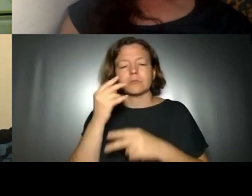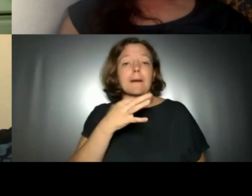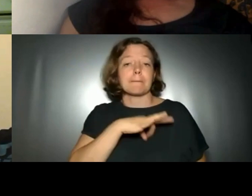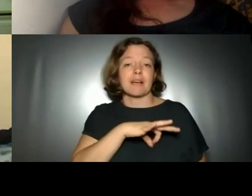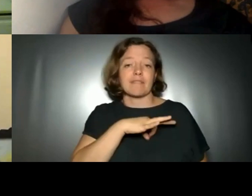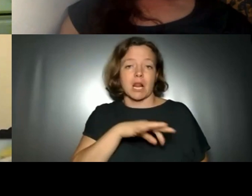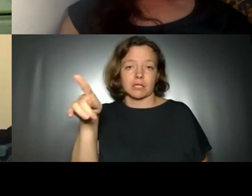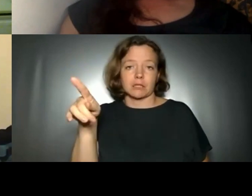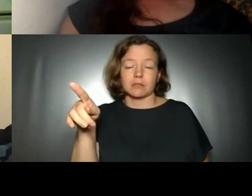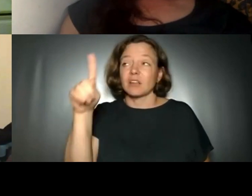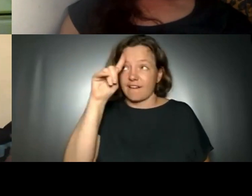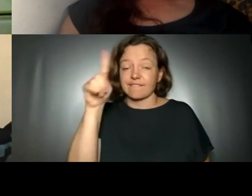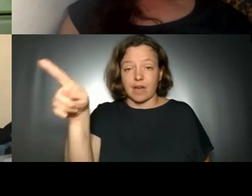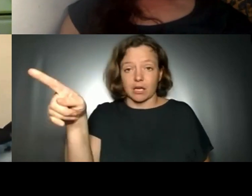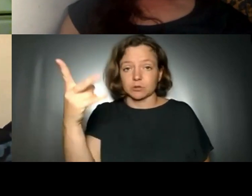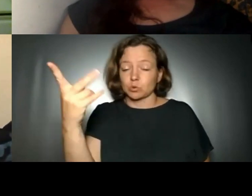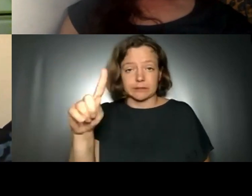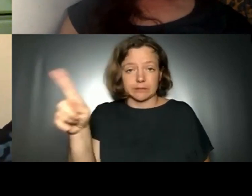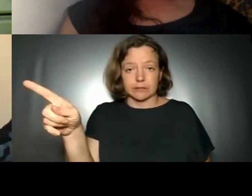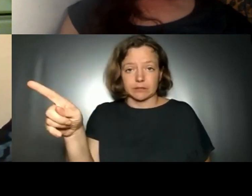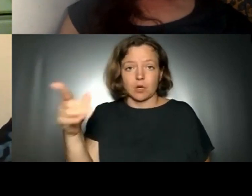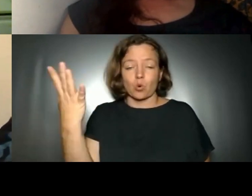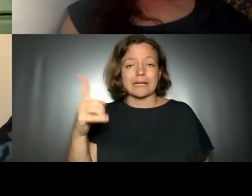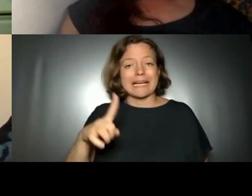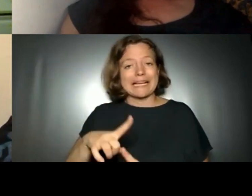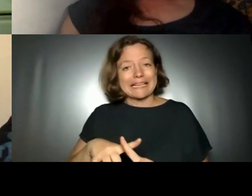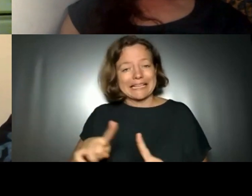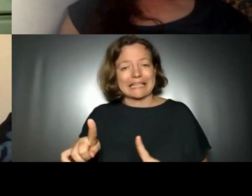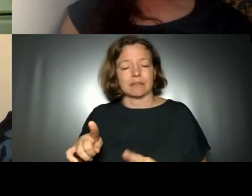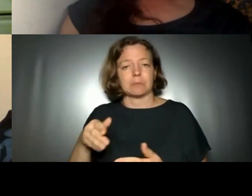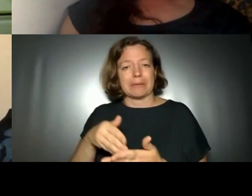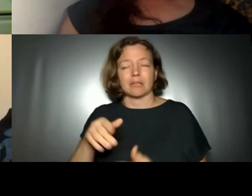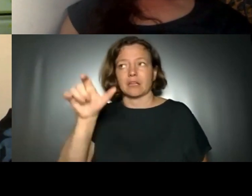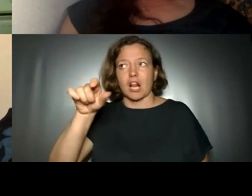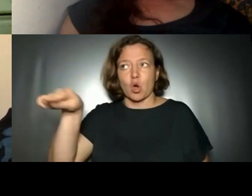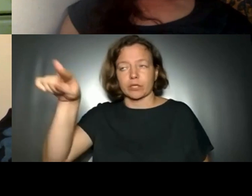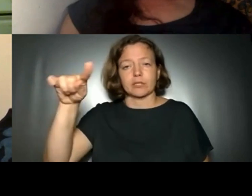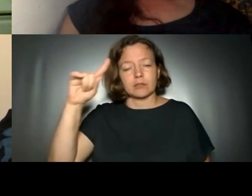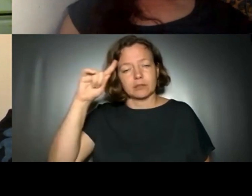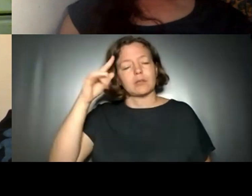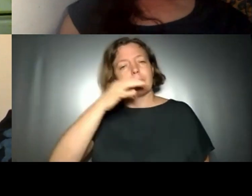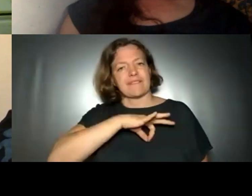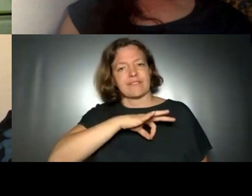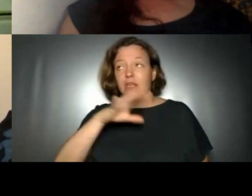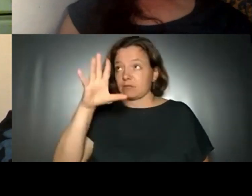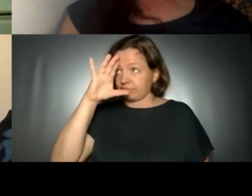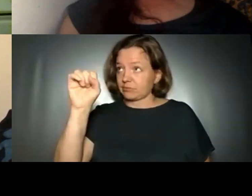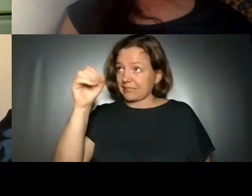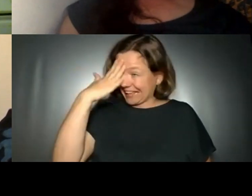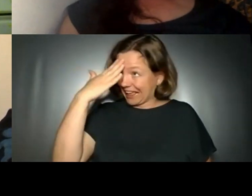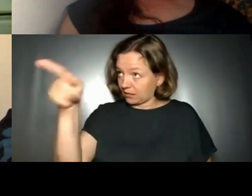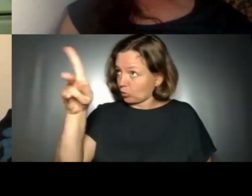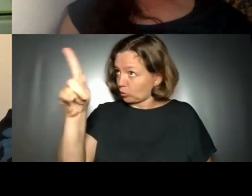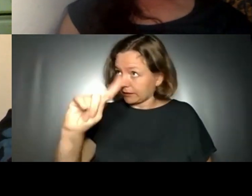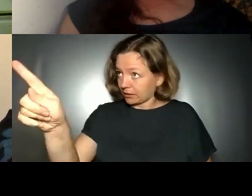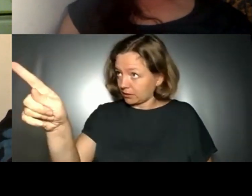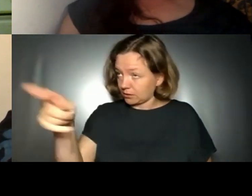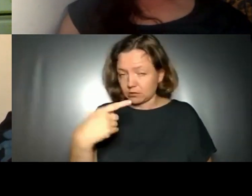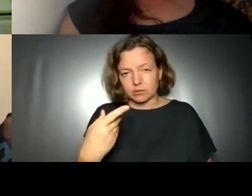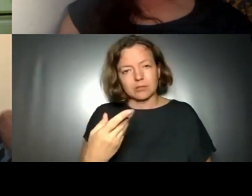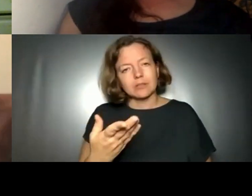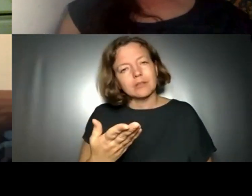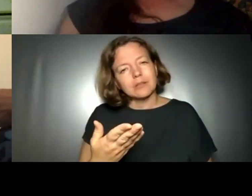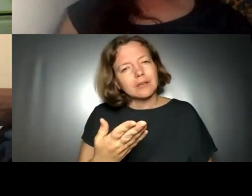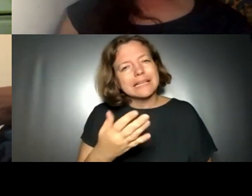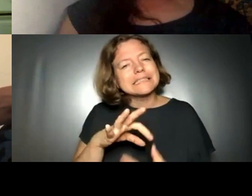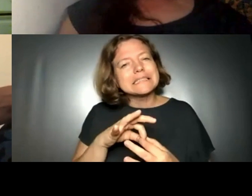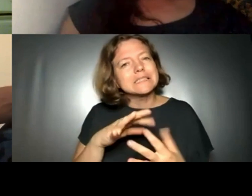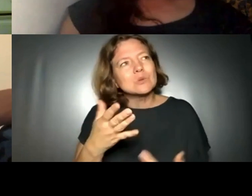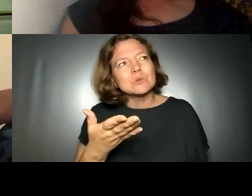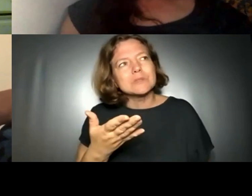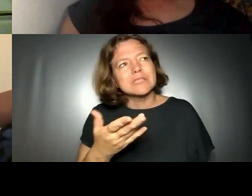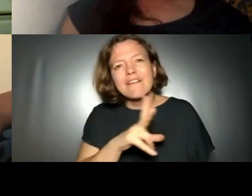and what does that mean. Because what I realized in the last few years that it's not about how long the person has worked